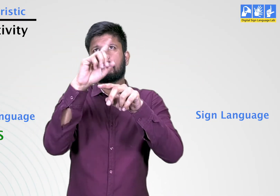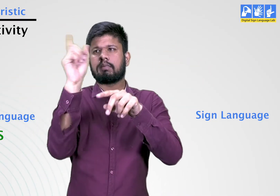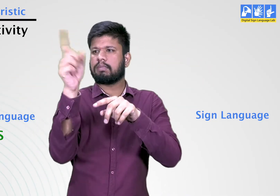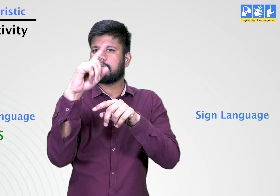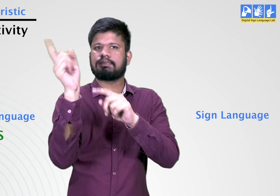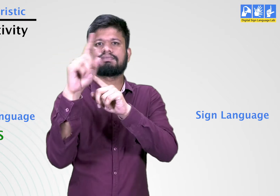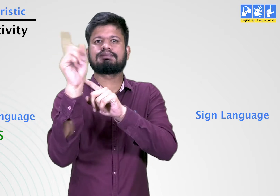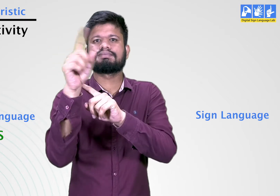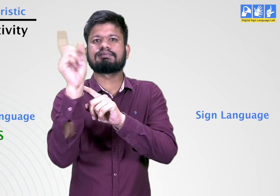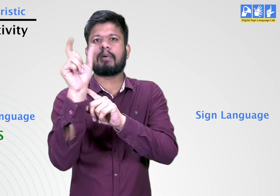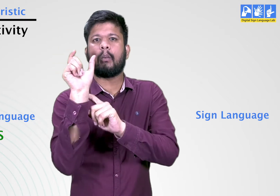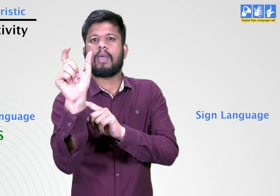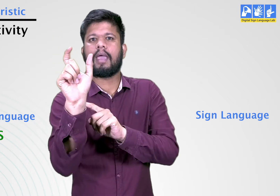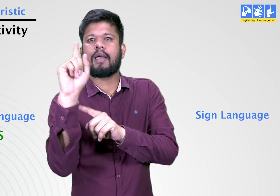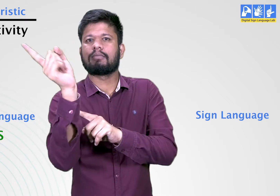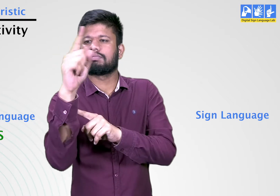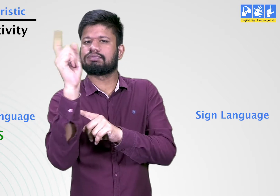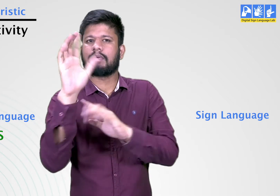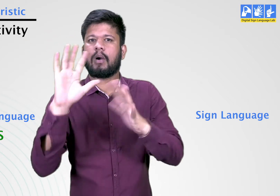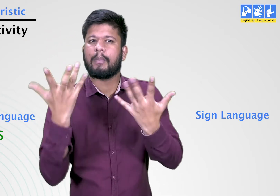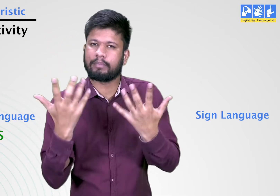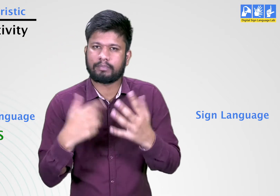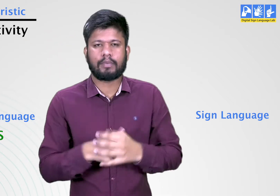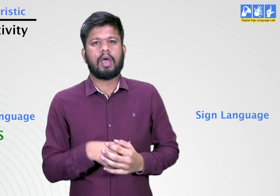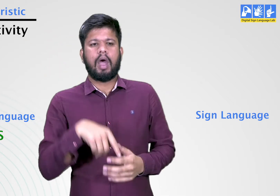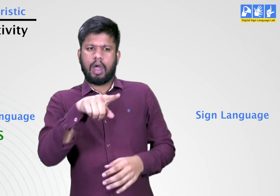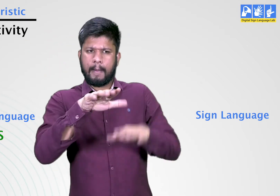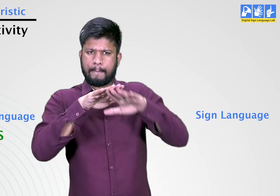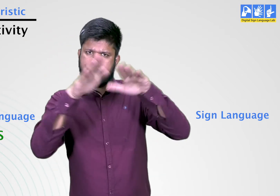like the word "fan" ; this is a sign of fan which justifies its motion.